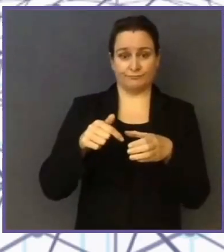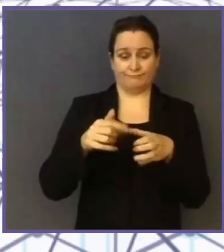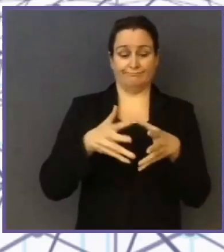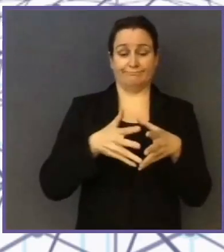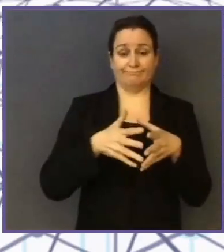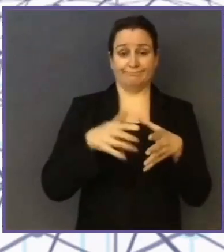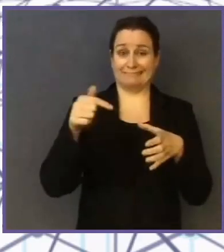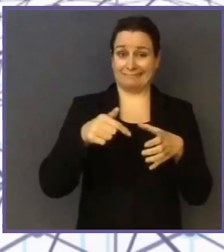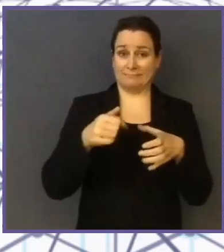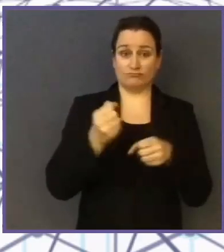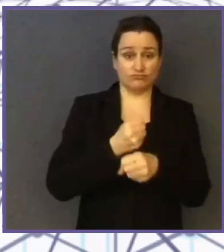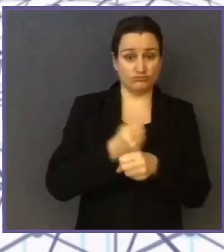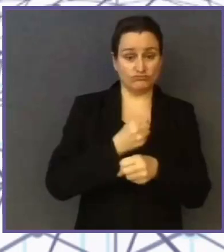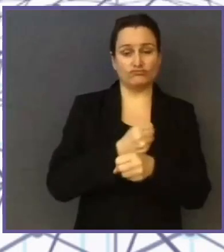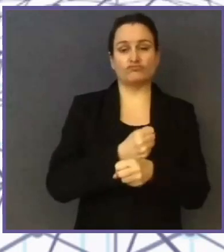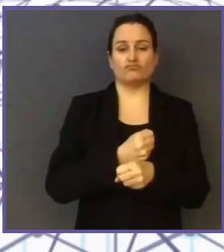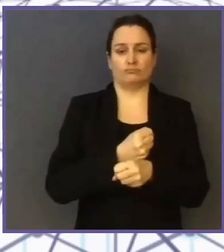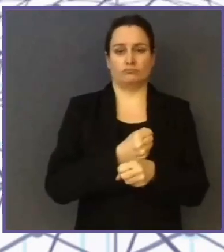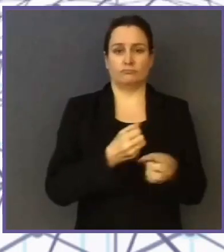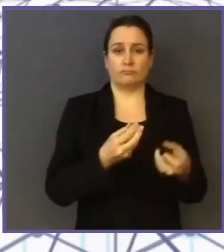products locally for children in Nepal.